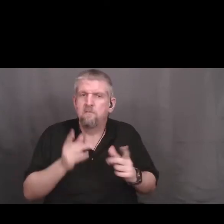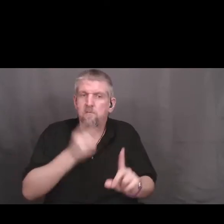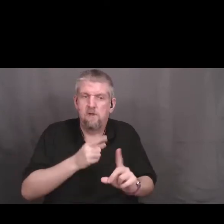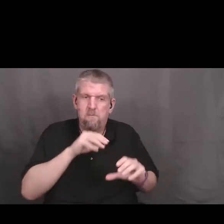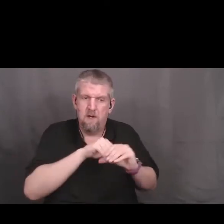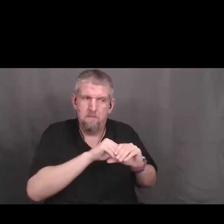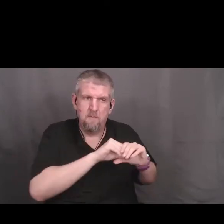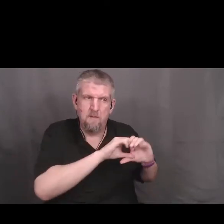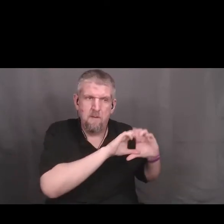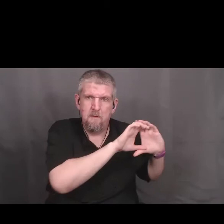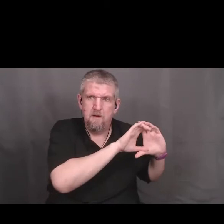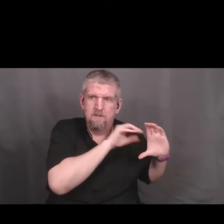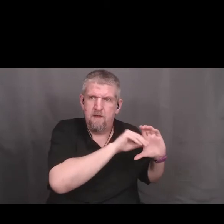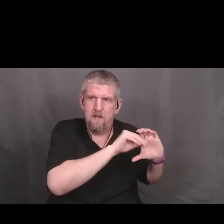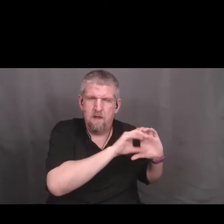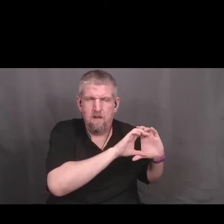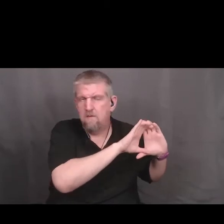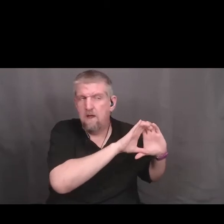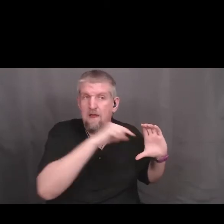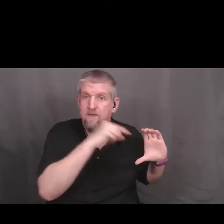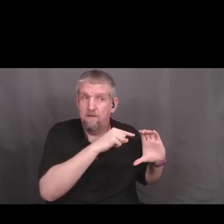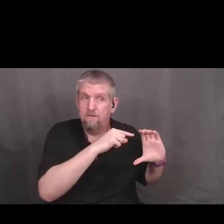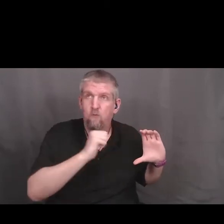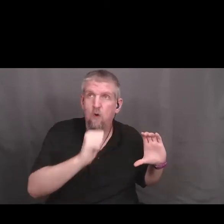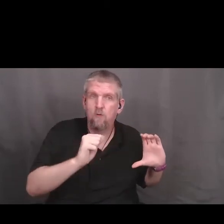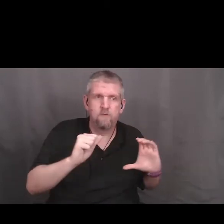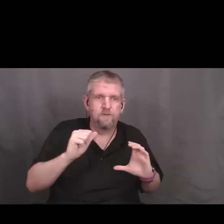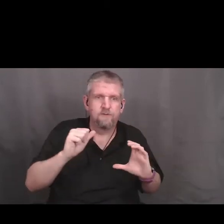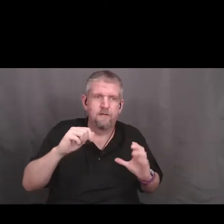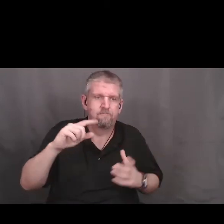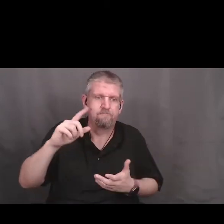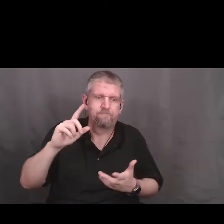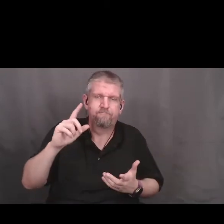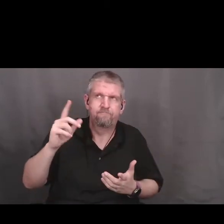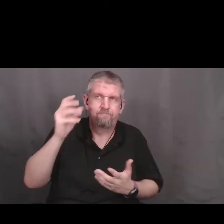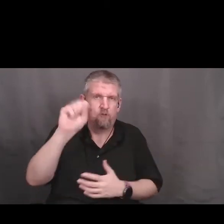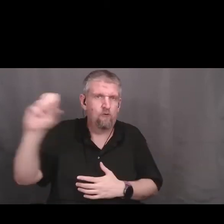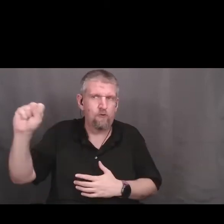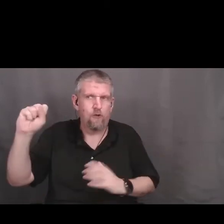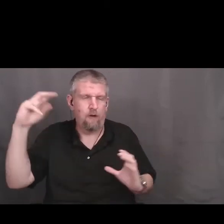and it won't affect your eligibility for social security benefits.